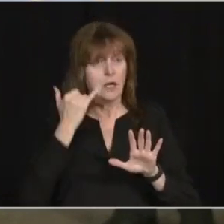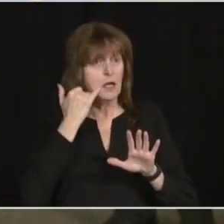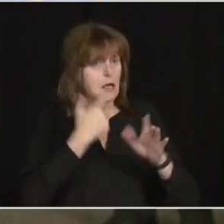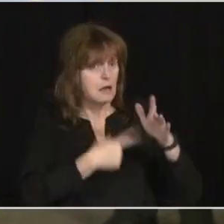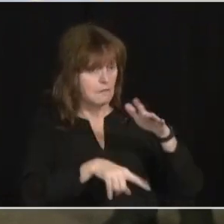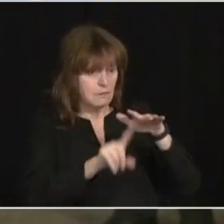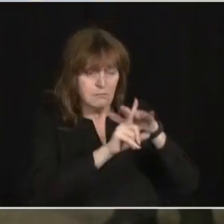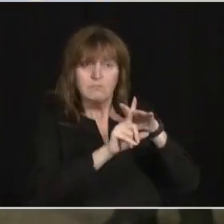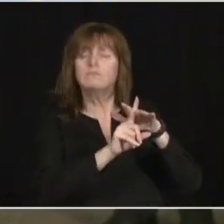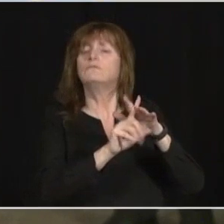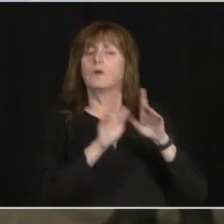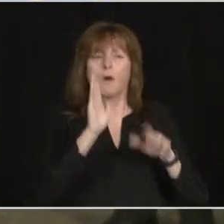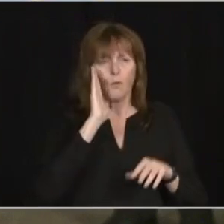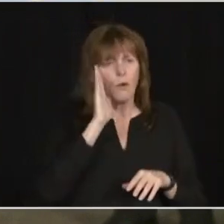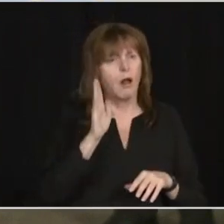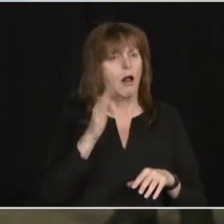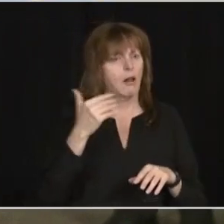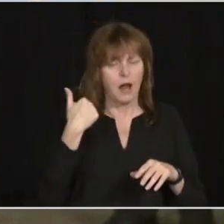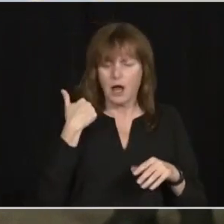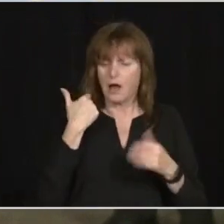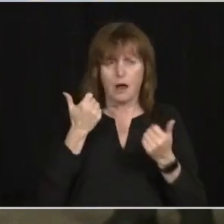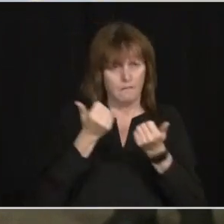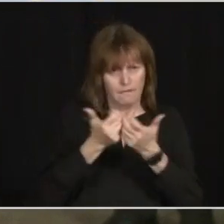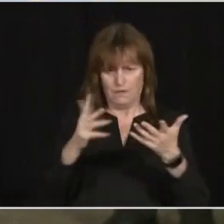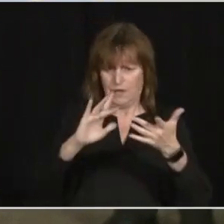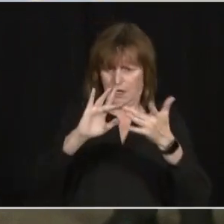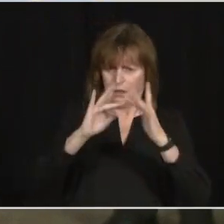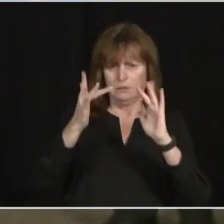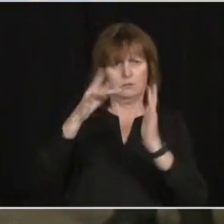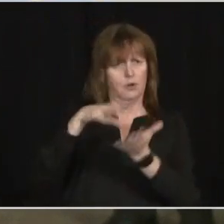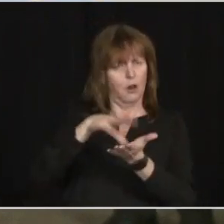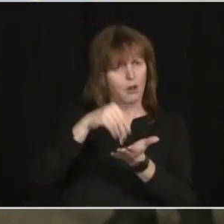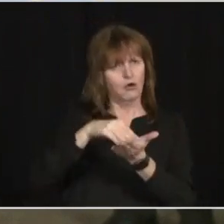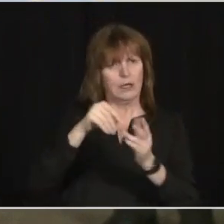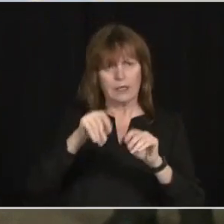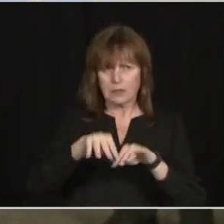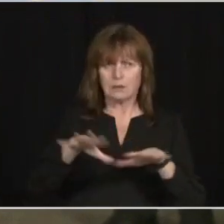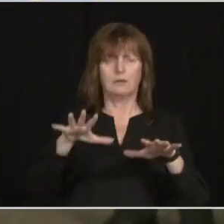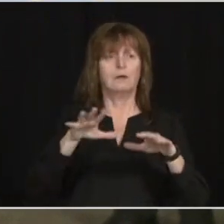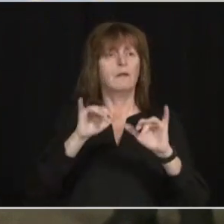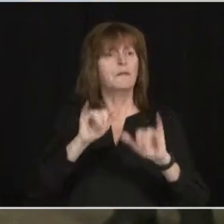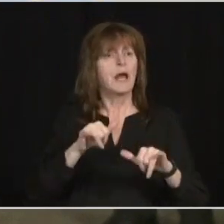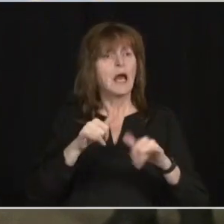We're going to have a seamless way to go online virtual learning for children of this